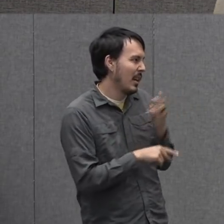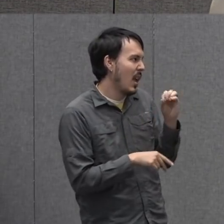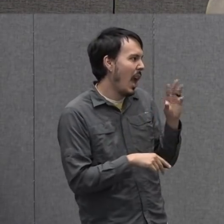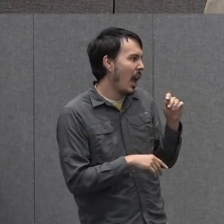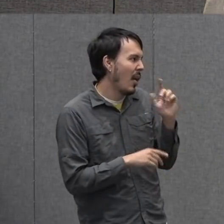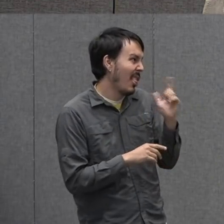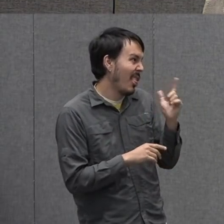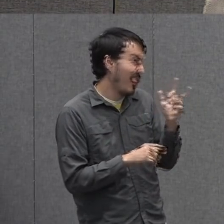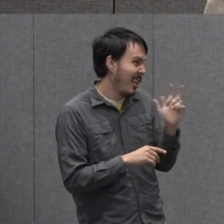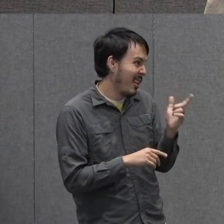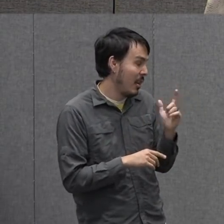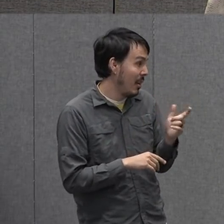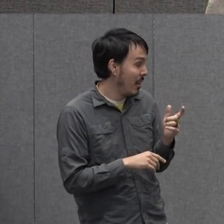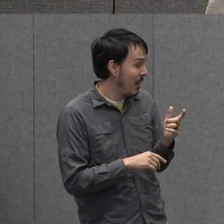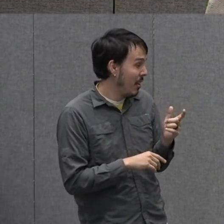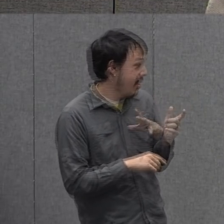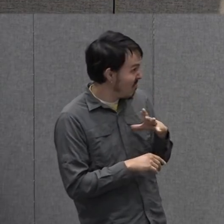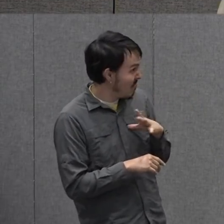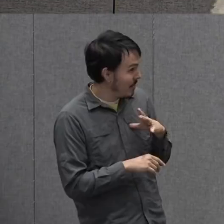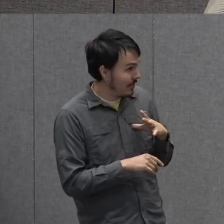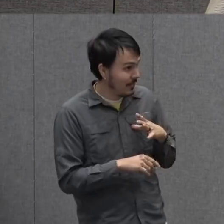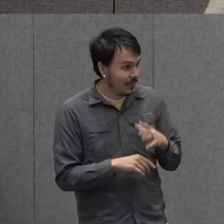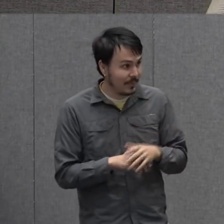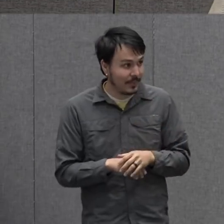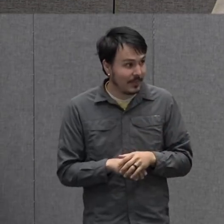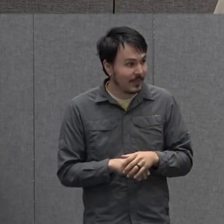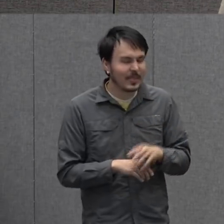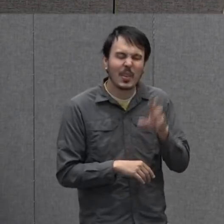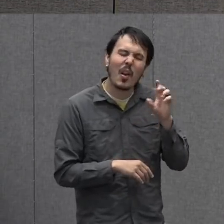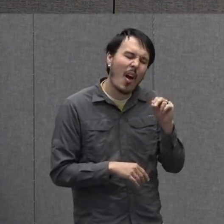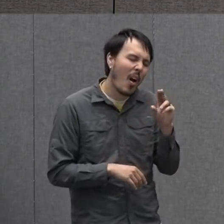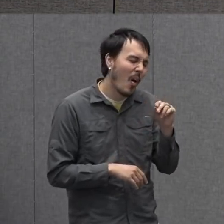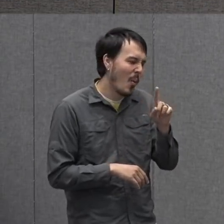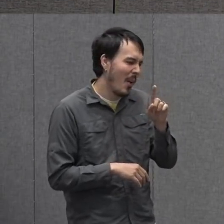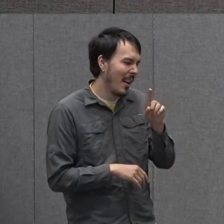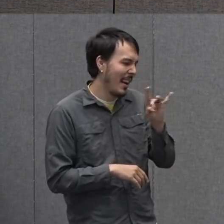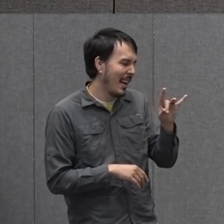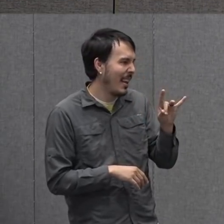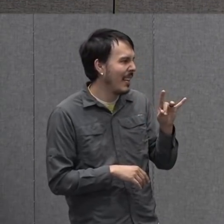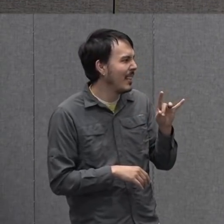Was I close? No, one and eight is nine and five more is only 14.